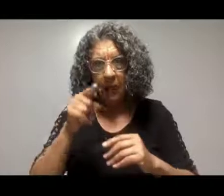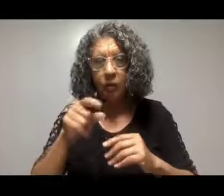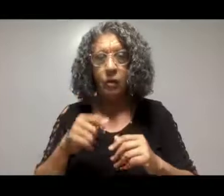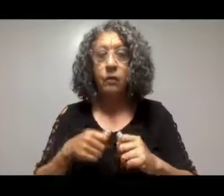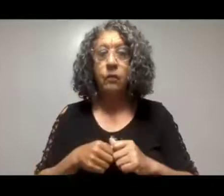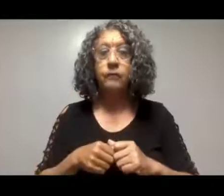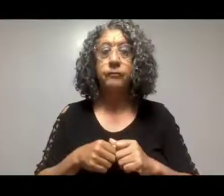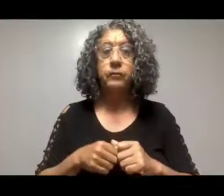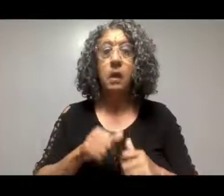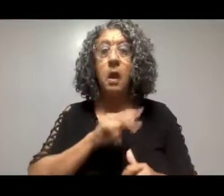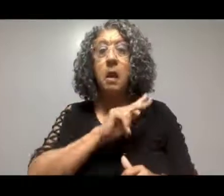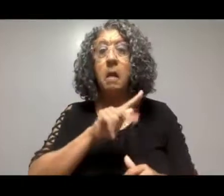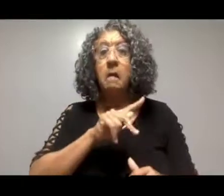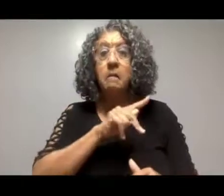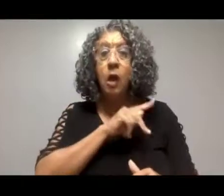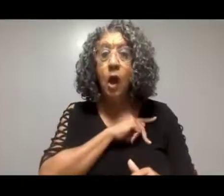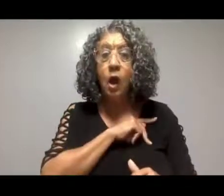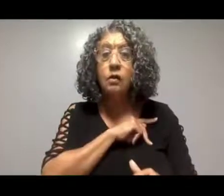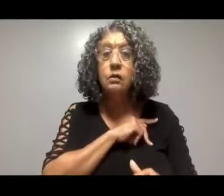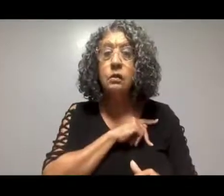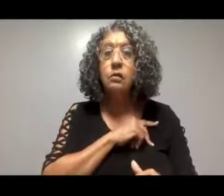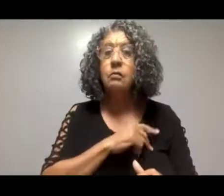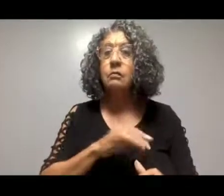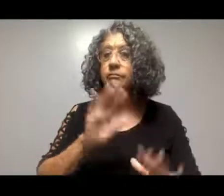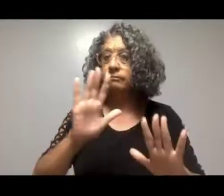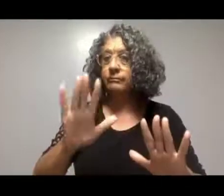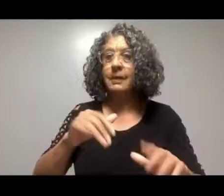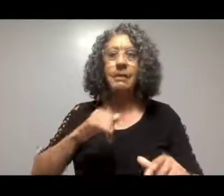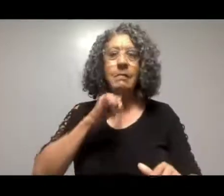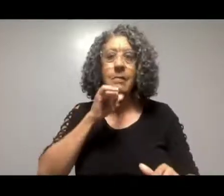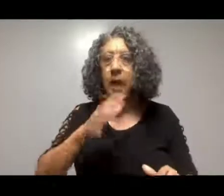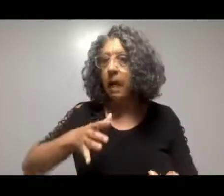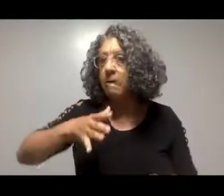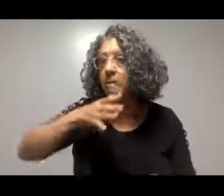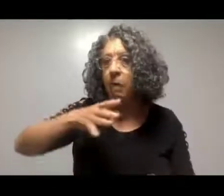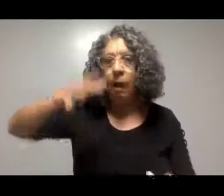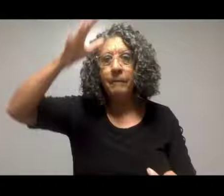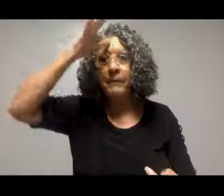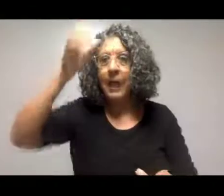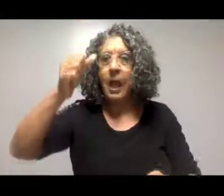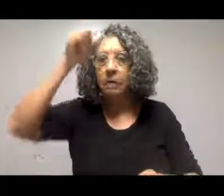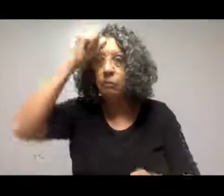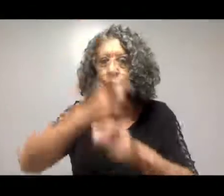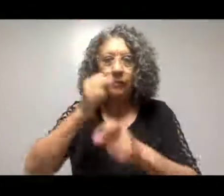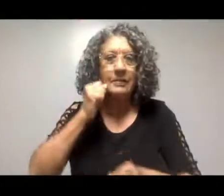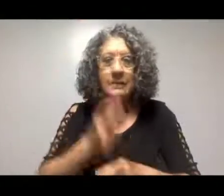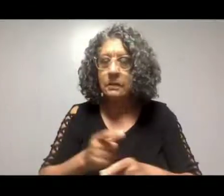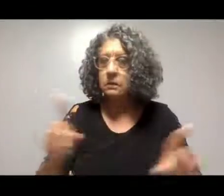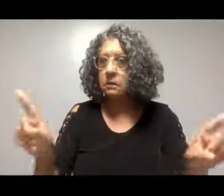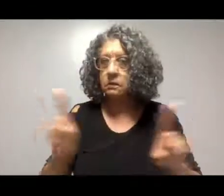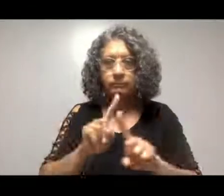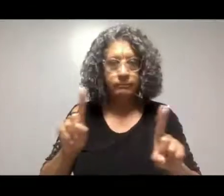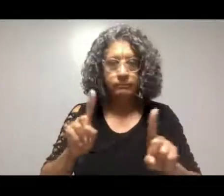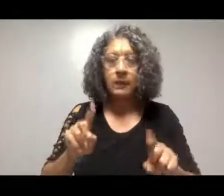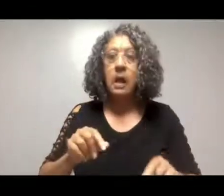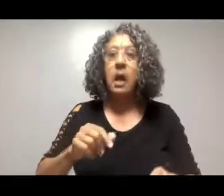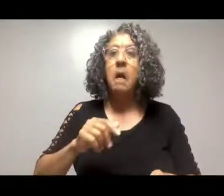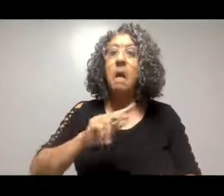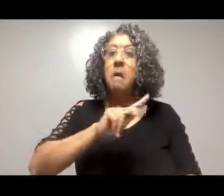who are going to talk positive about you. Personal references are not our parents. It's not our